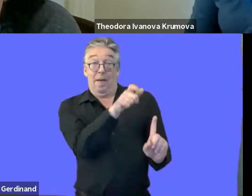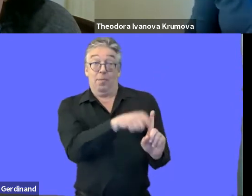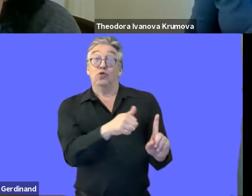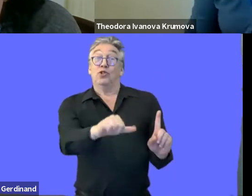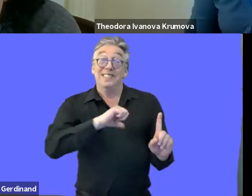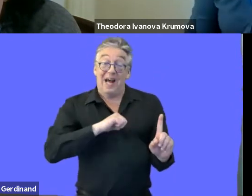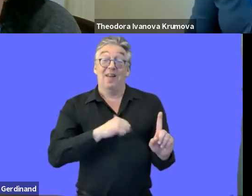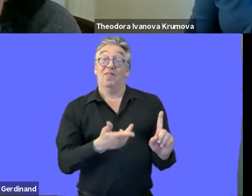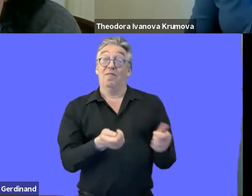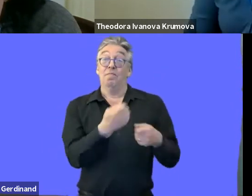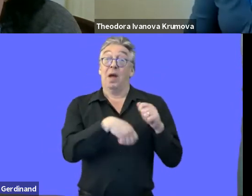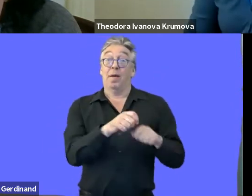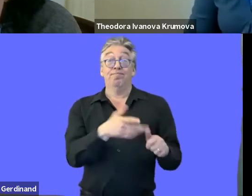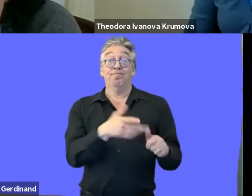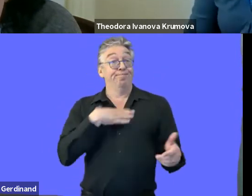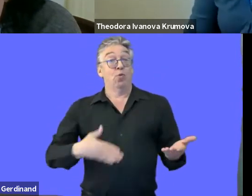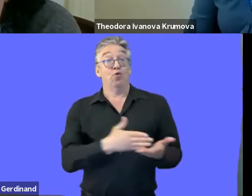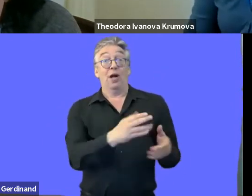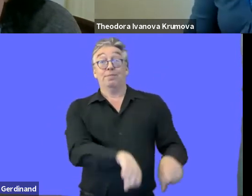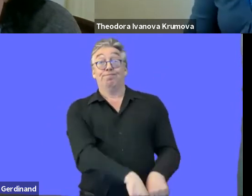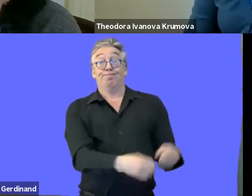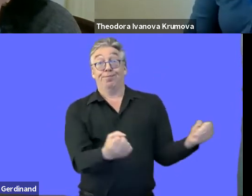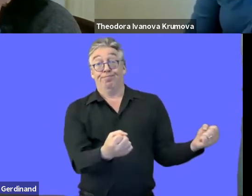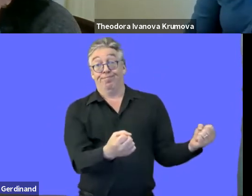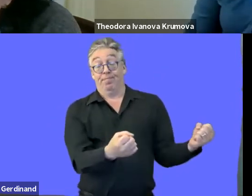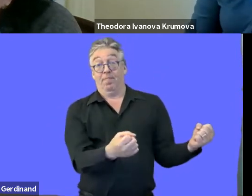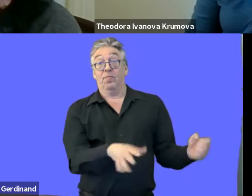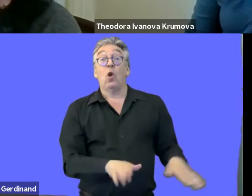Also, the complaint can be introduced by a representative.